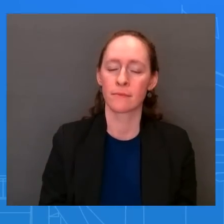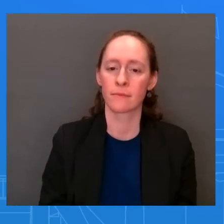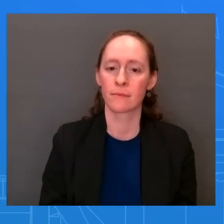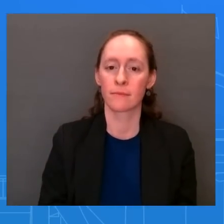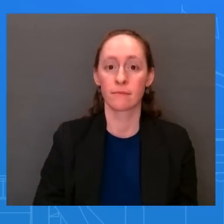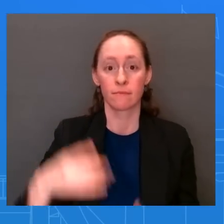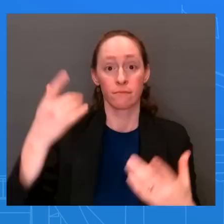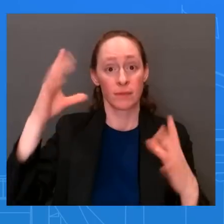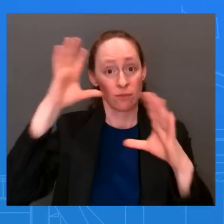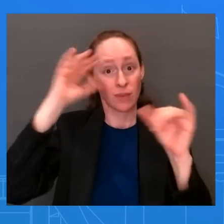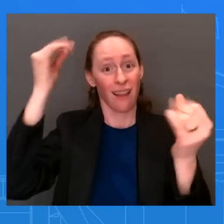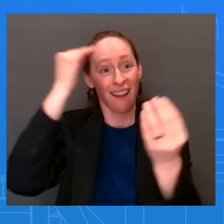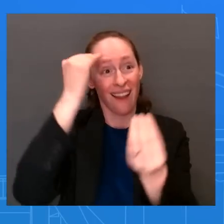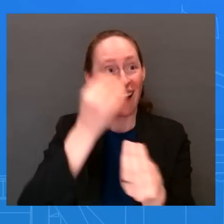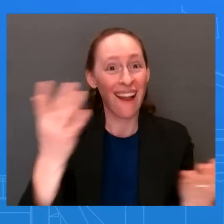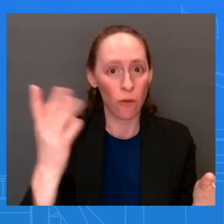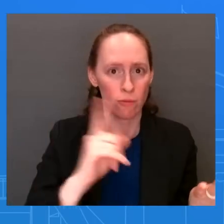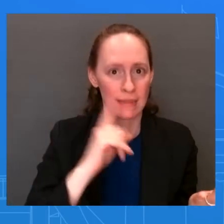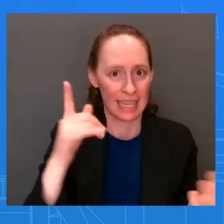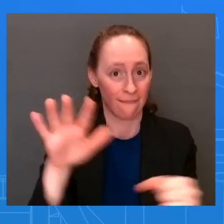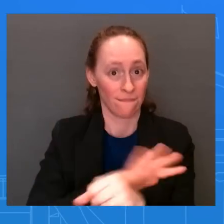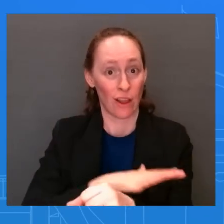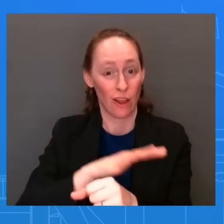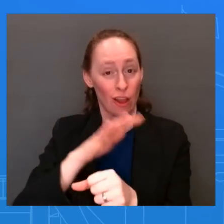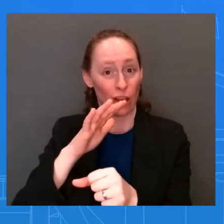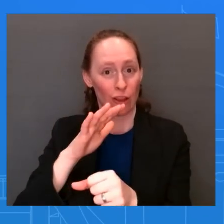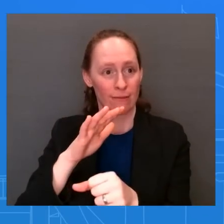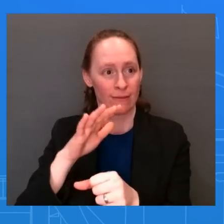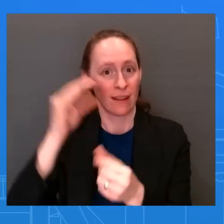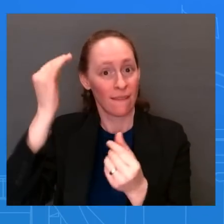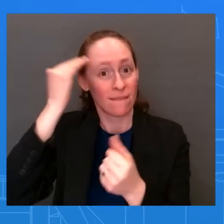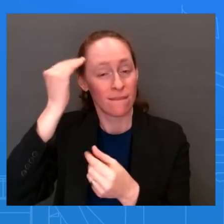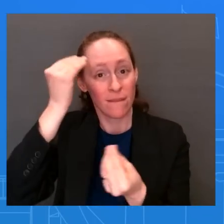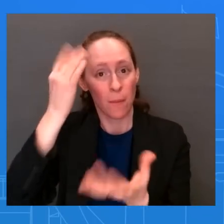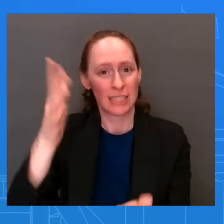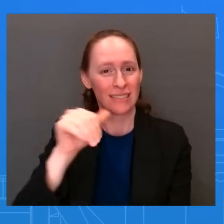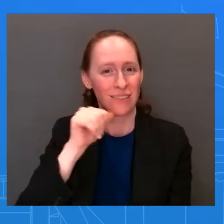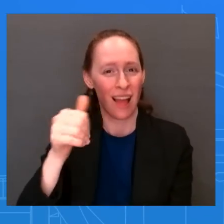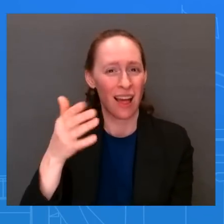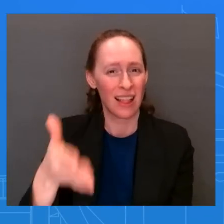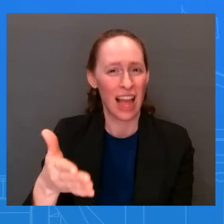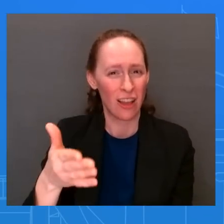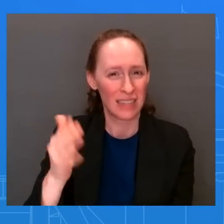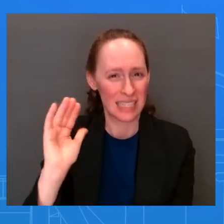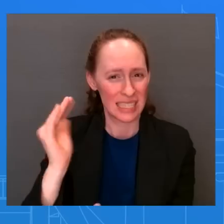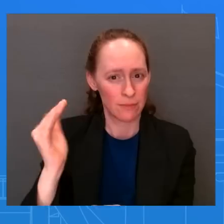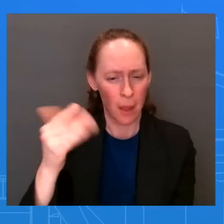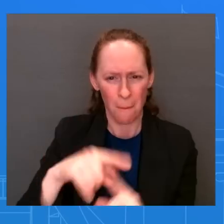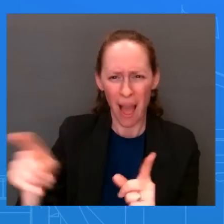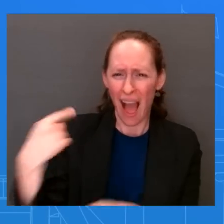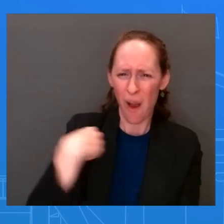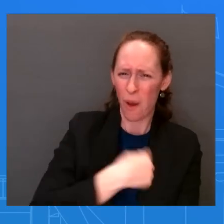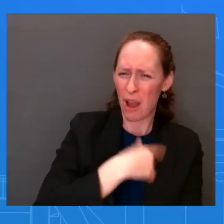not to share all the information it knew, in fact. Because we knew on November 2nd that the first discovery was made.